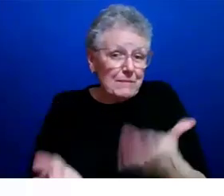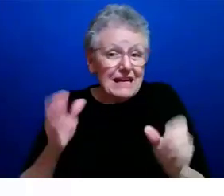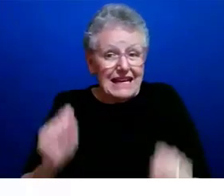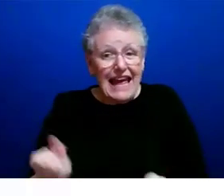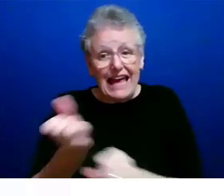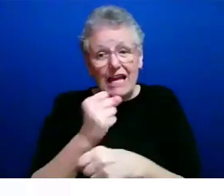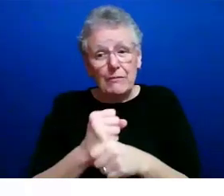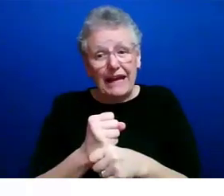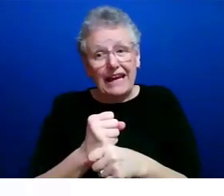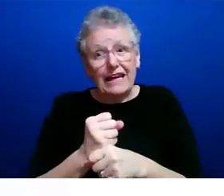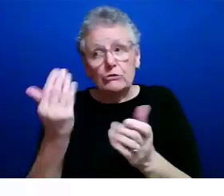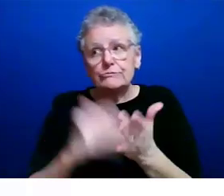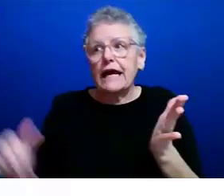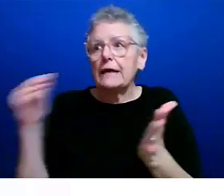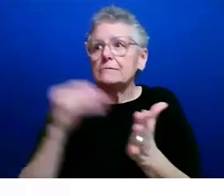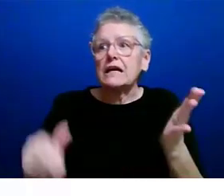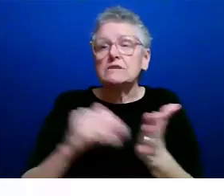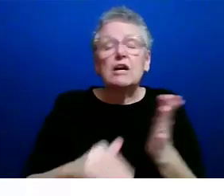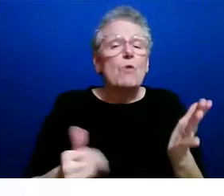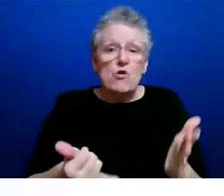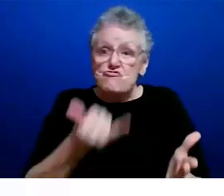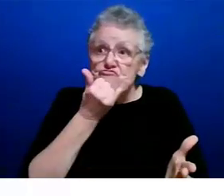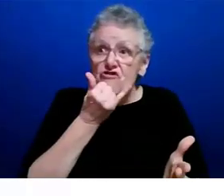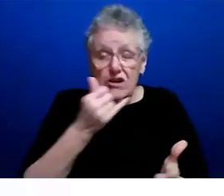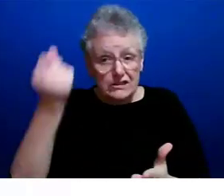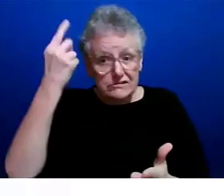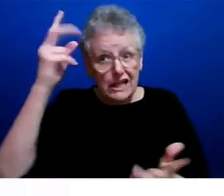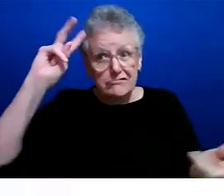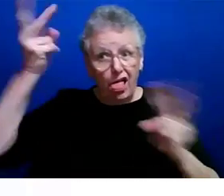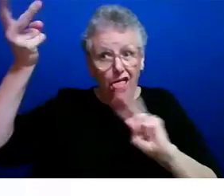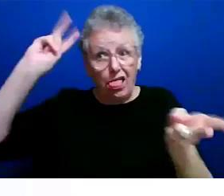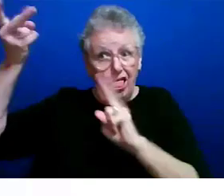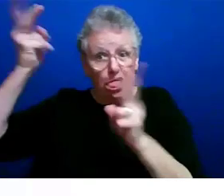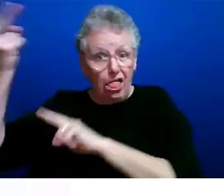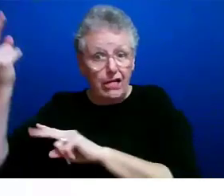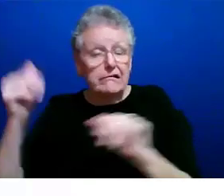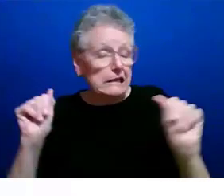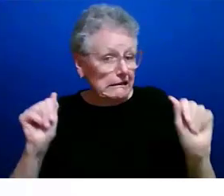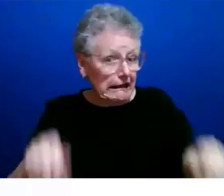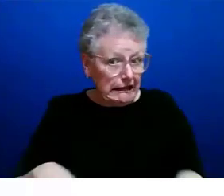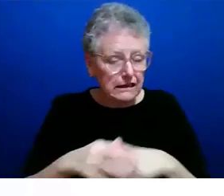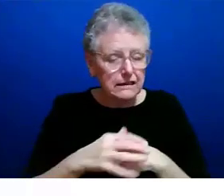redundancy or misinterpretations.